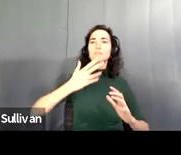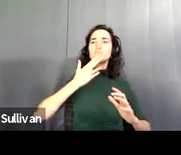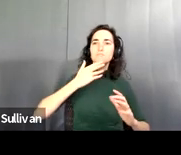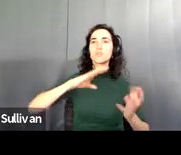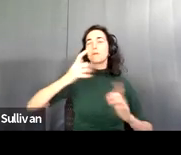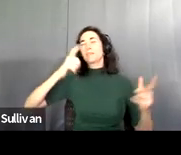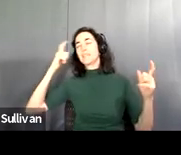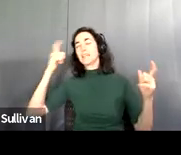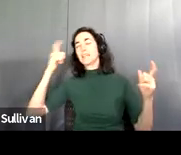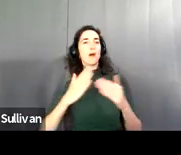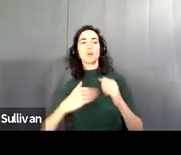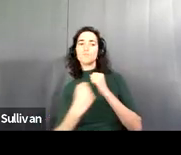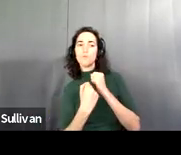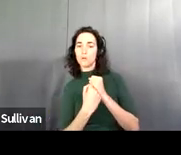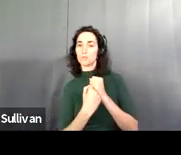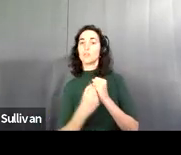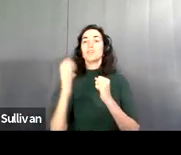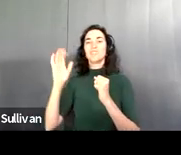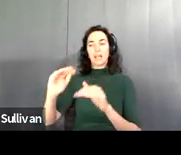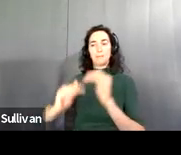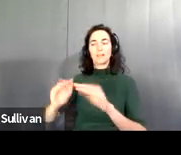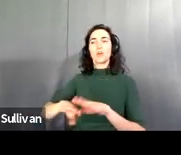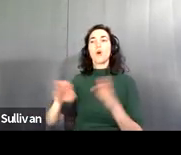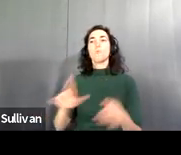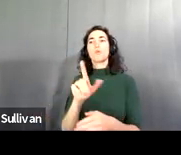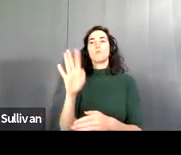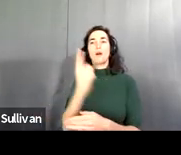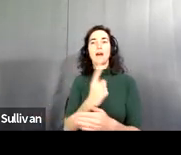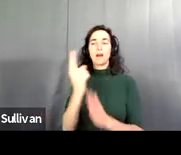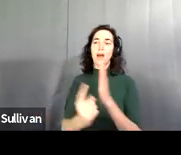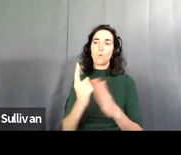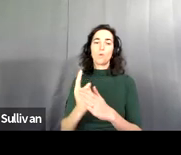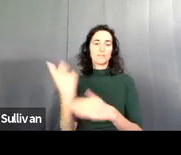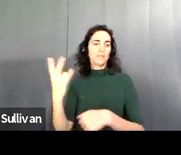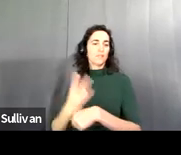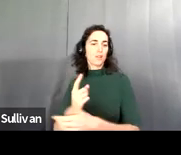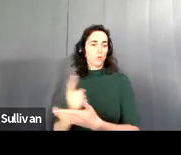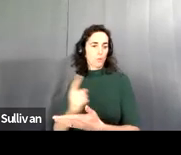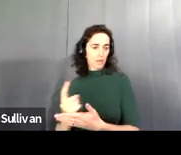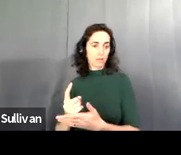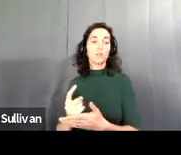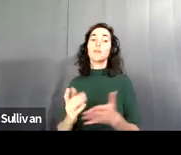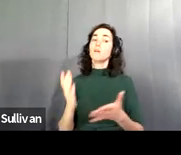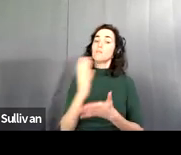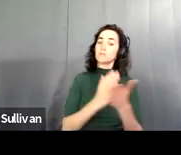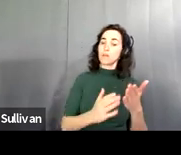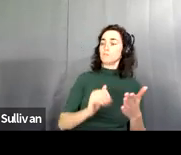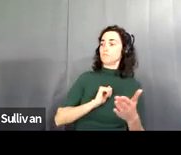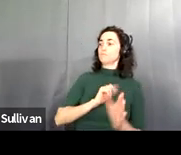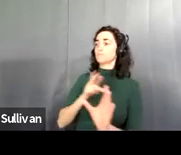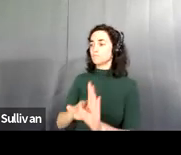These programs operate 24 seven and are the right door to everyone in the mental health crisis, including those that may require involuntary treatment.